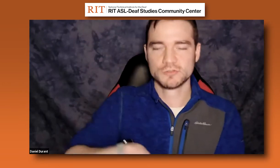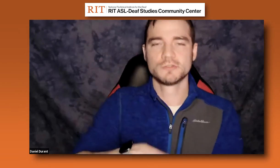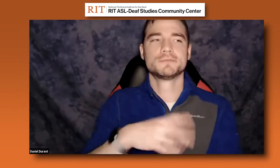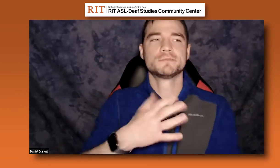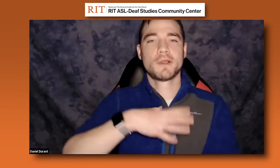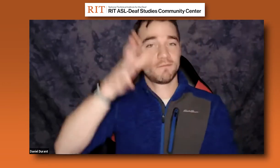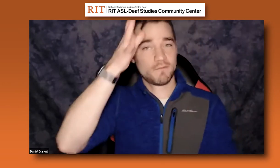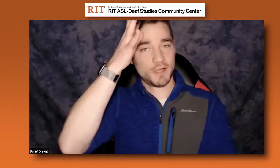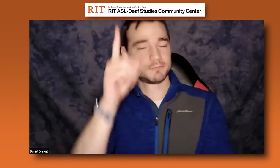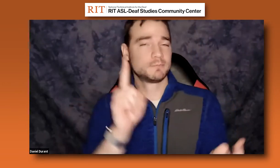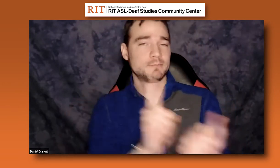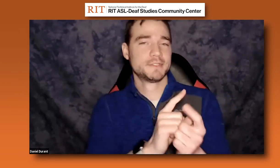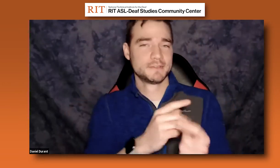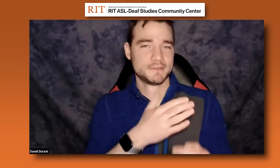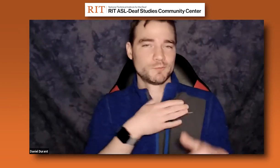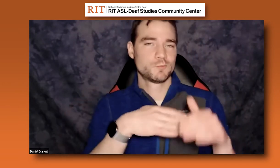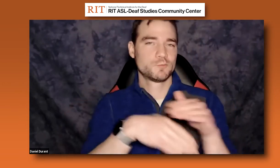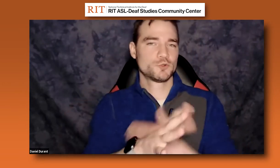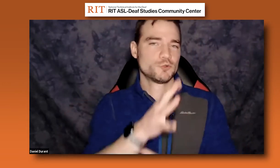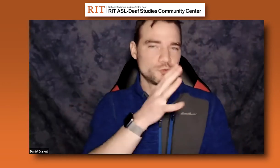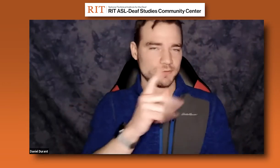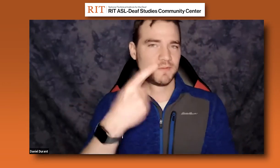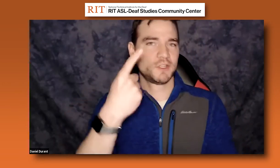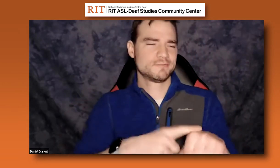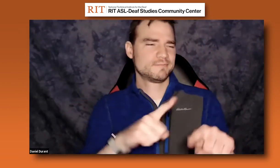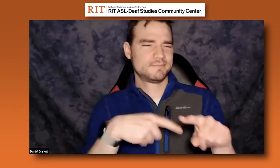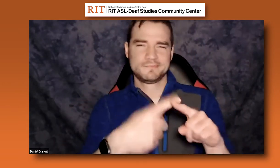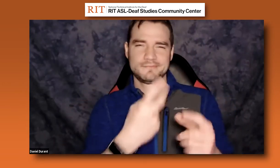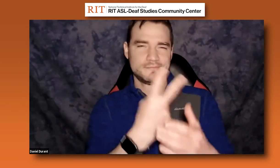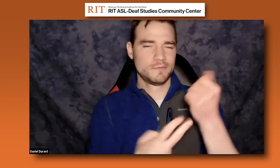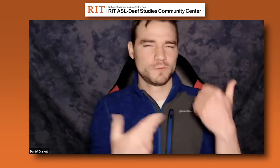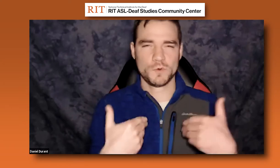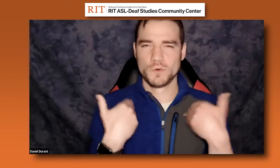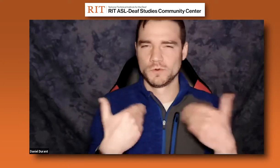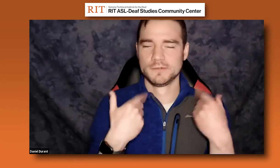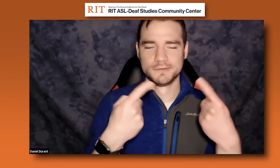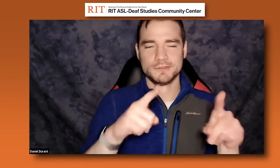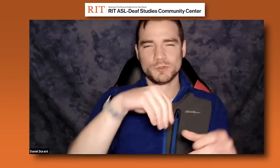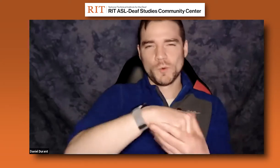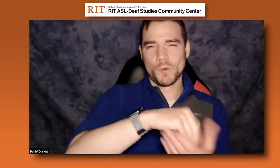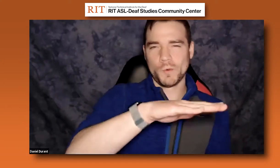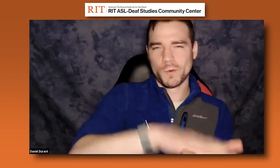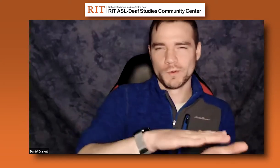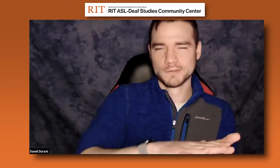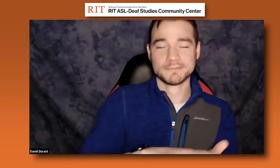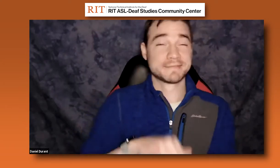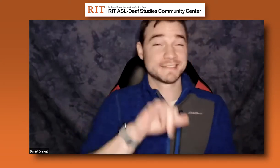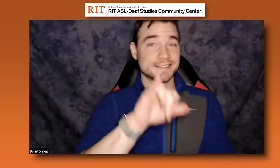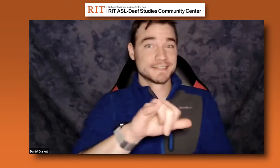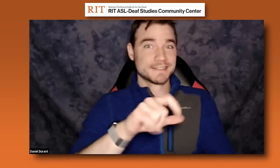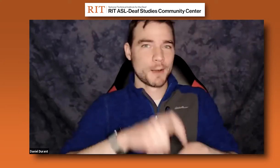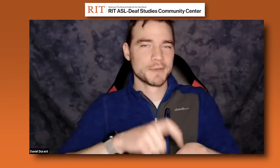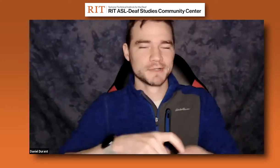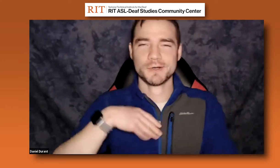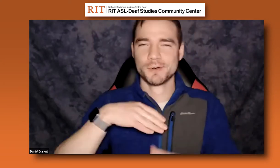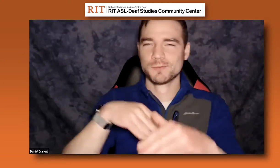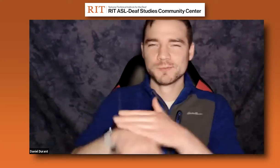My father went into school and met my mom and they were both really young, both still in school.